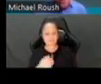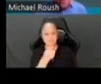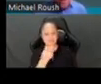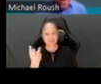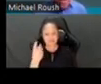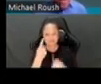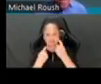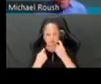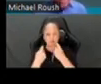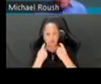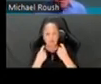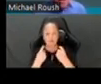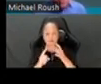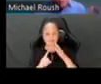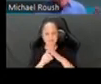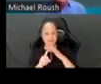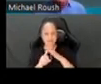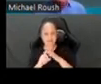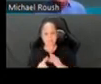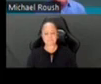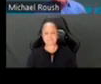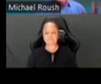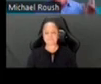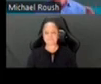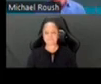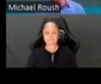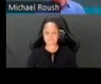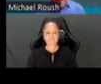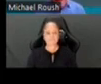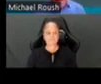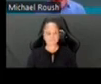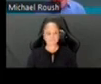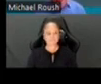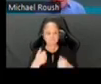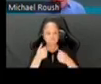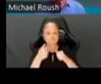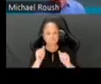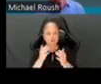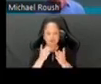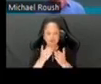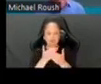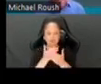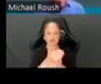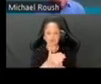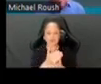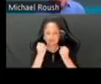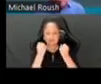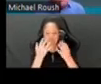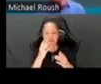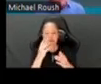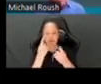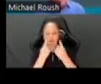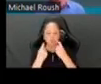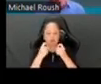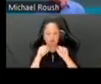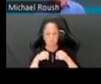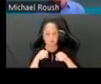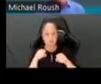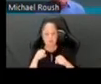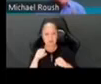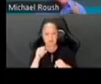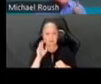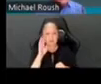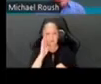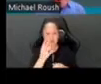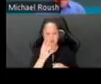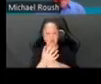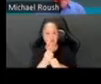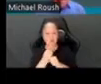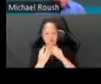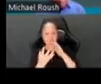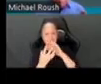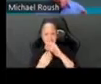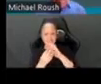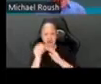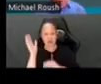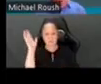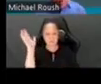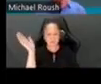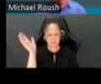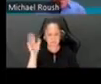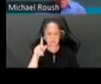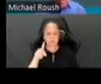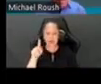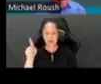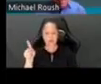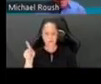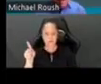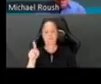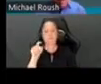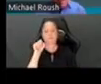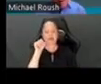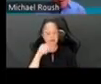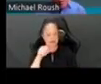And let's try to get through as many as we can. Will we receive a copy of the Power Point.